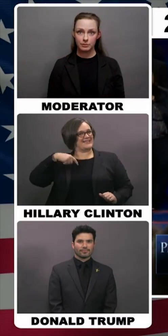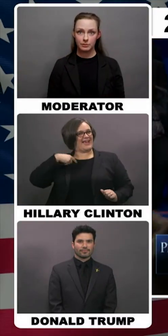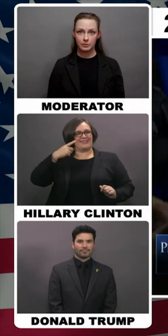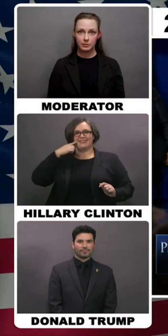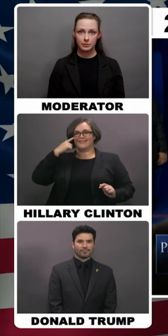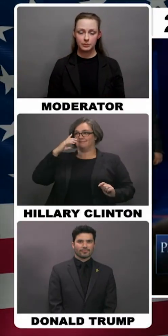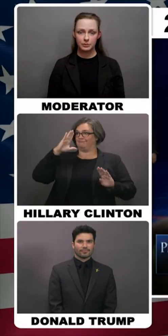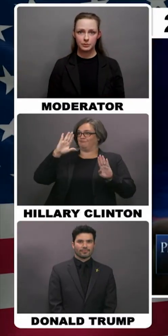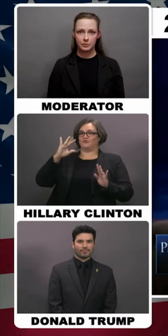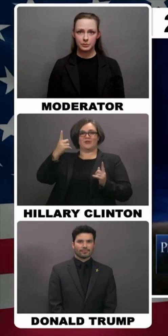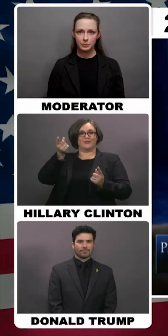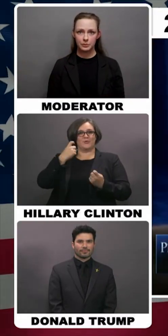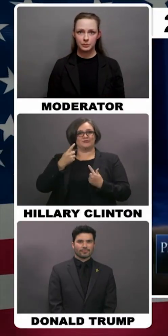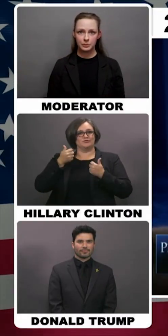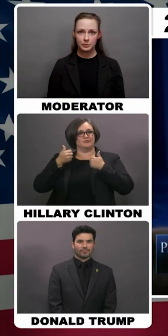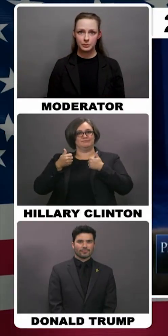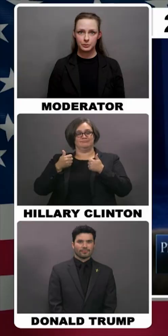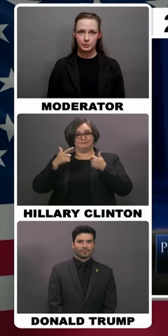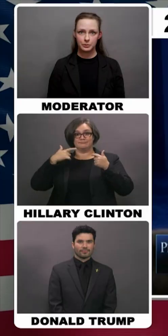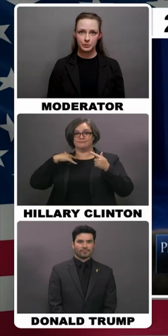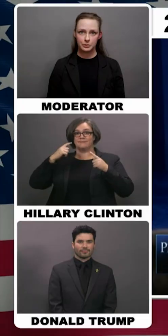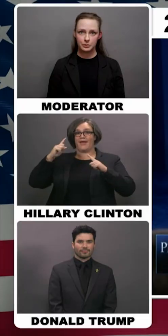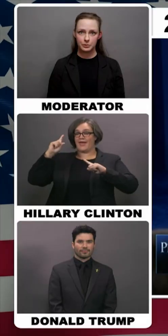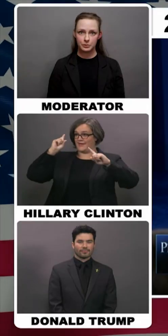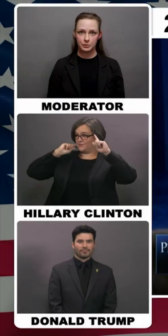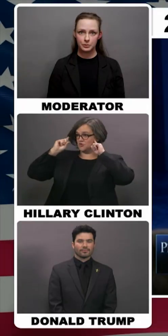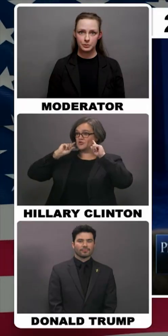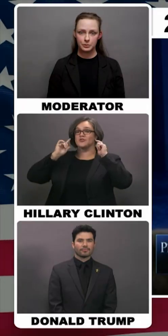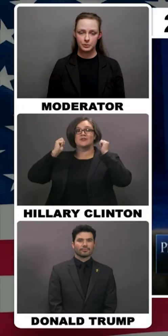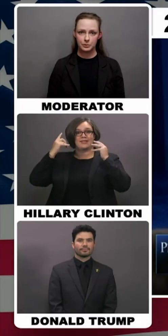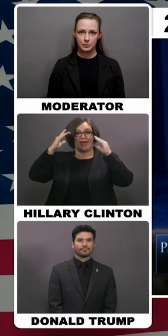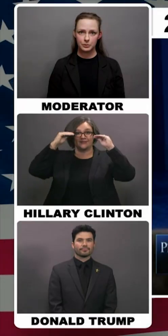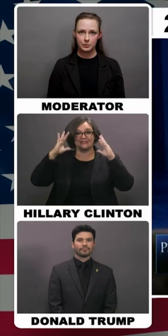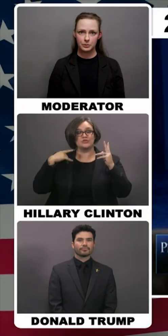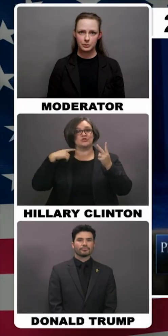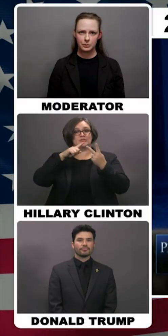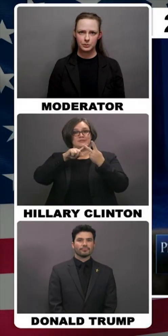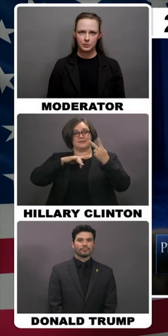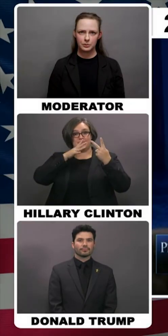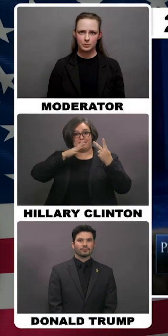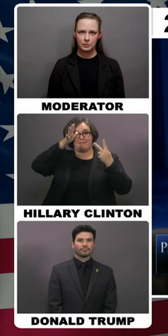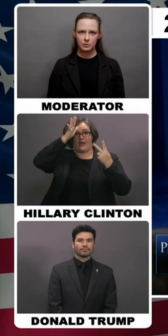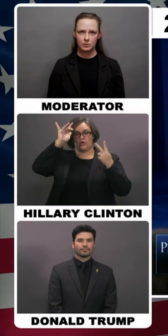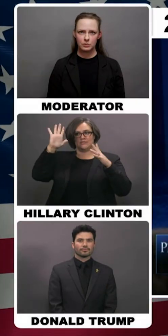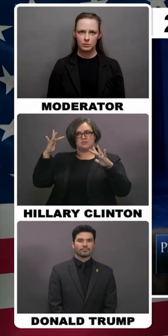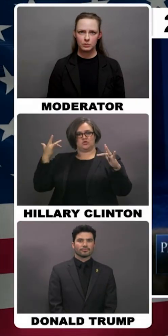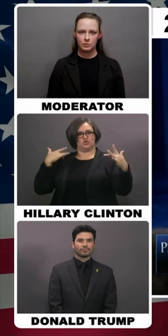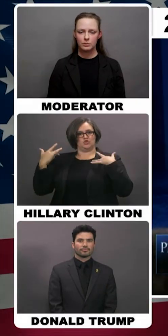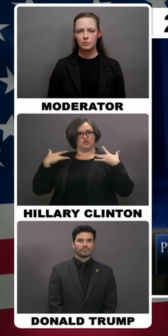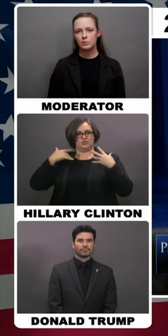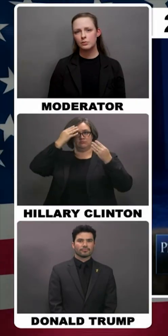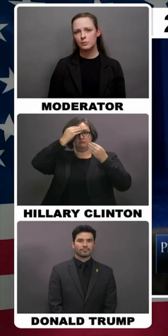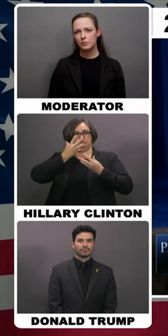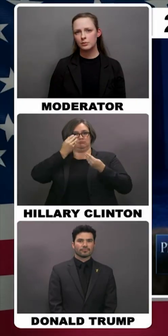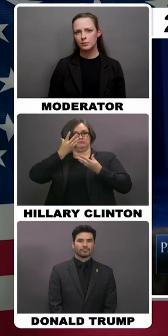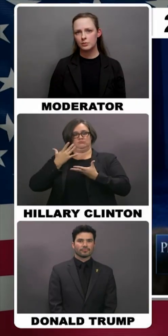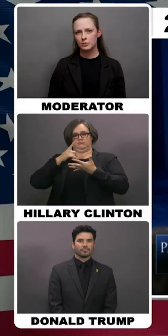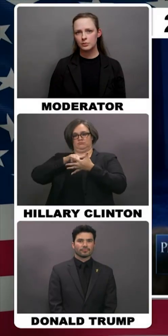because I've heard from lots of teachers and parents about some of their concerns about some of the things that are being said